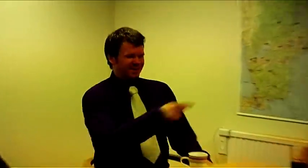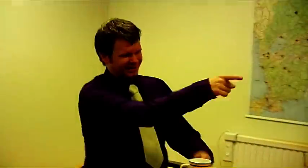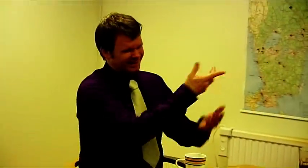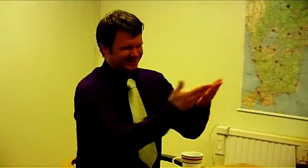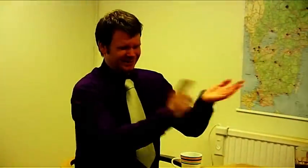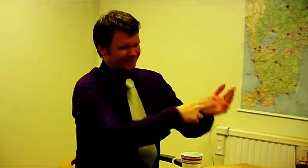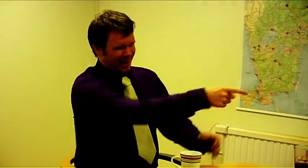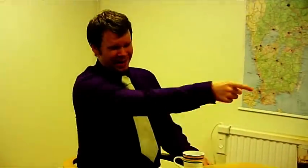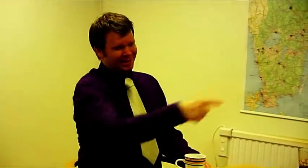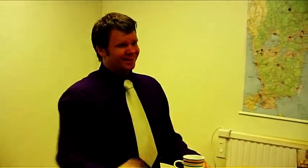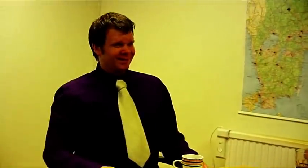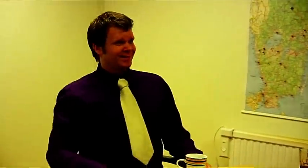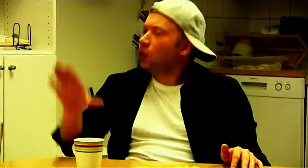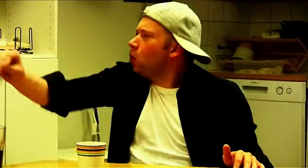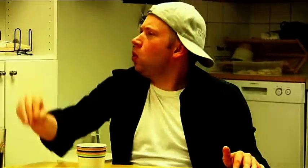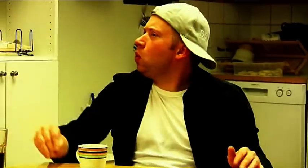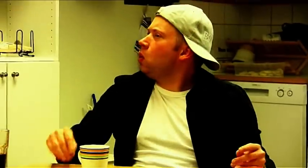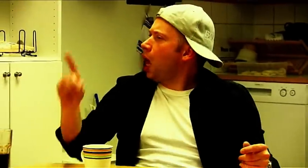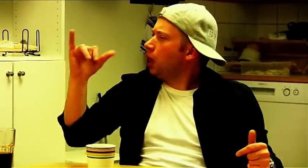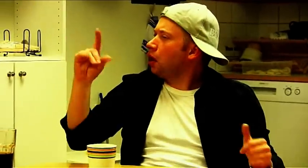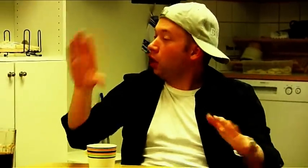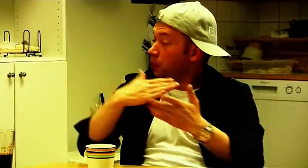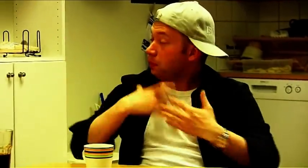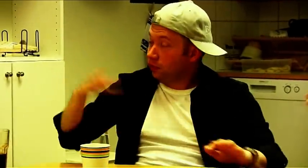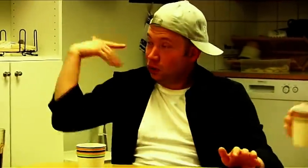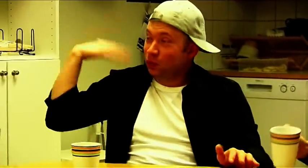That is not true! Yes it is! Laila told me.